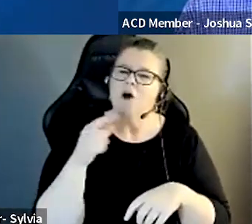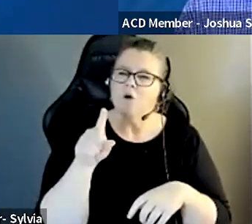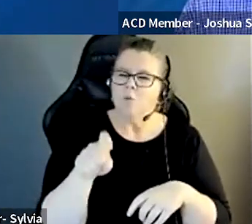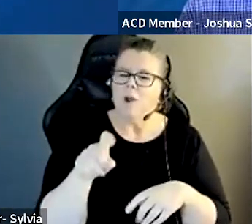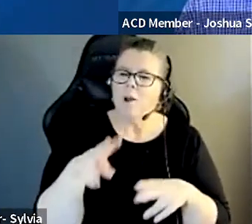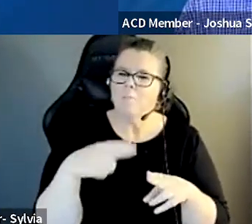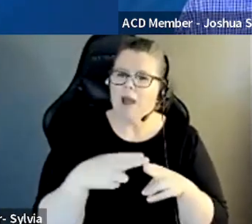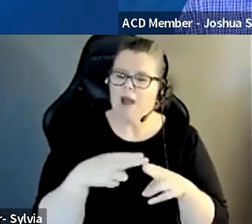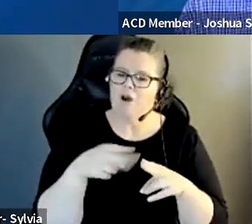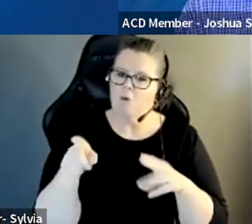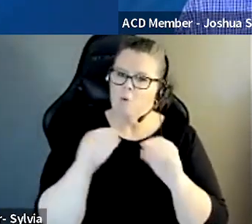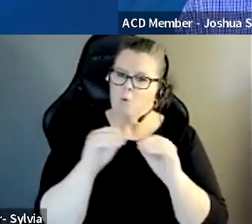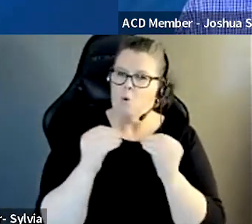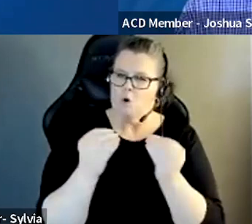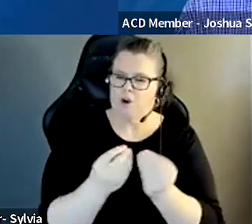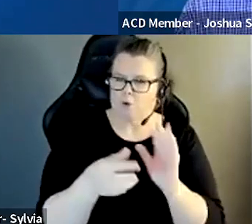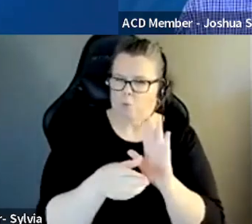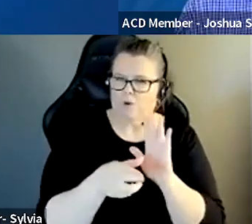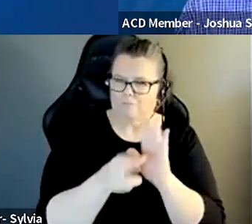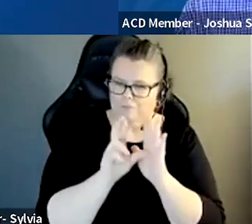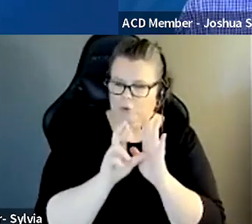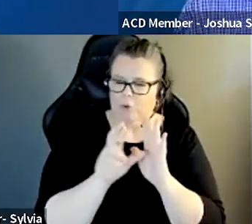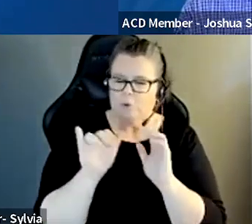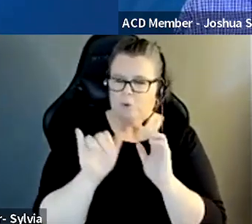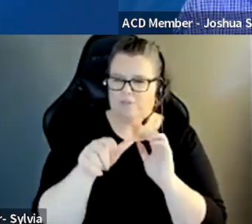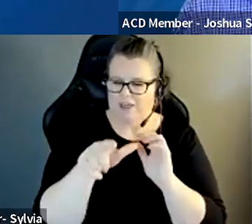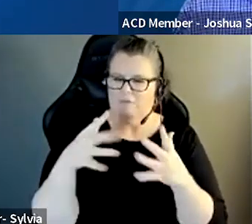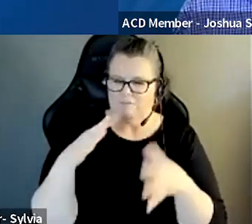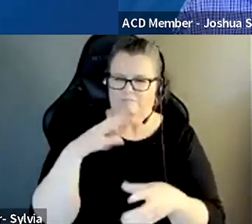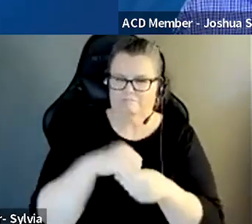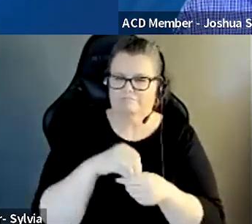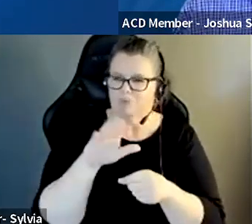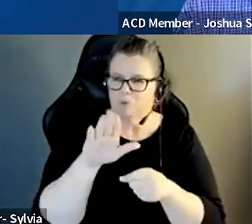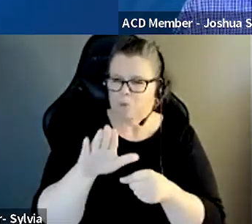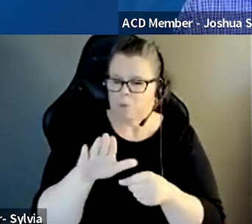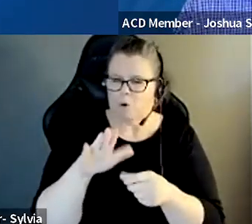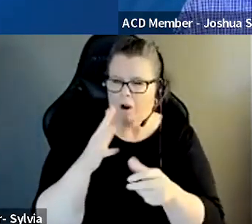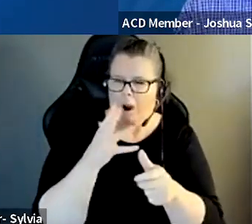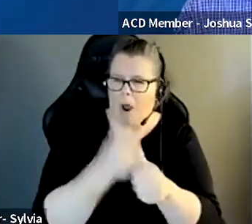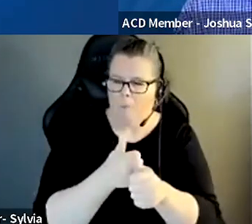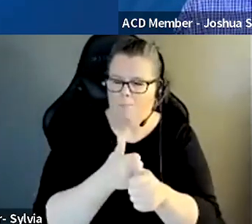that you included in your updates to us that our colleague will be doing